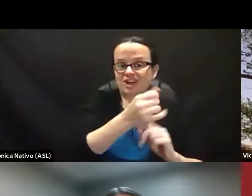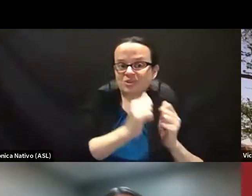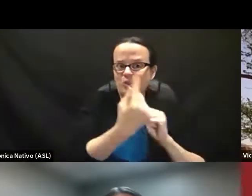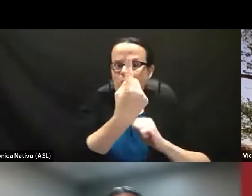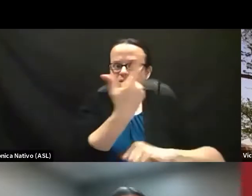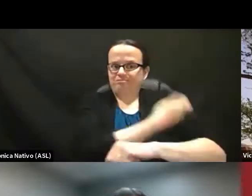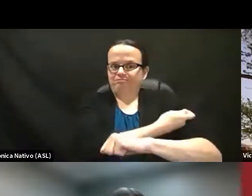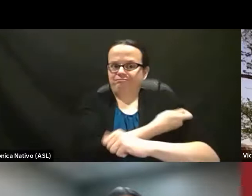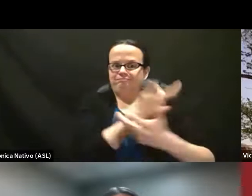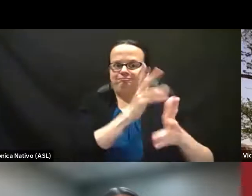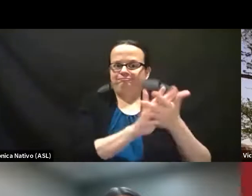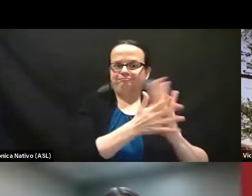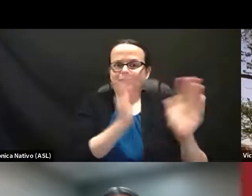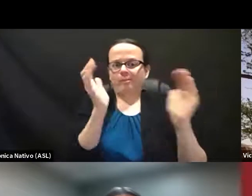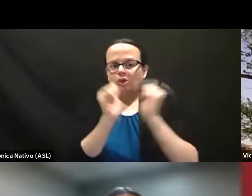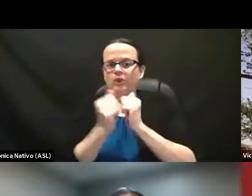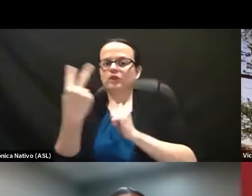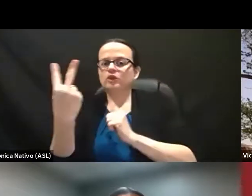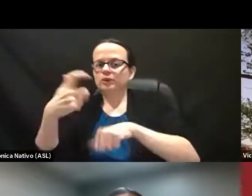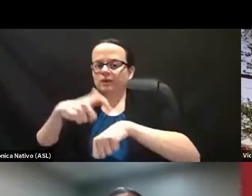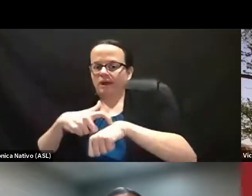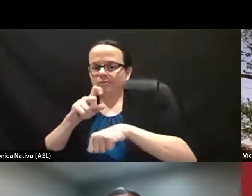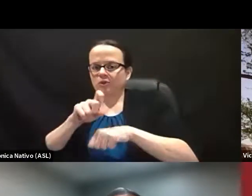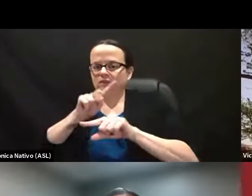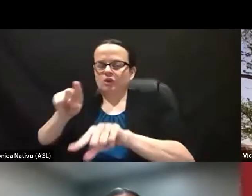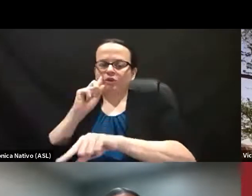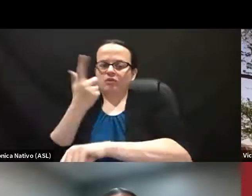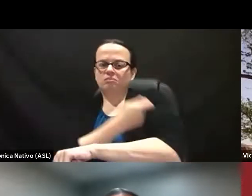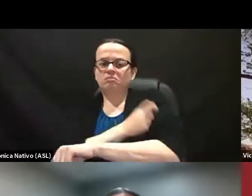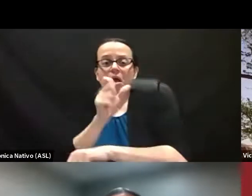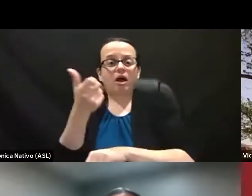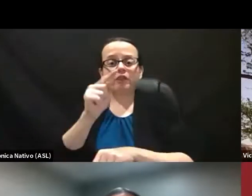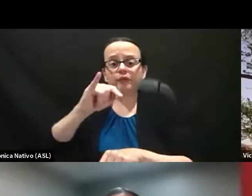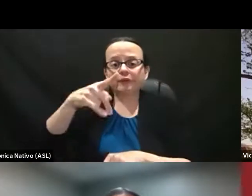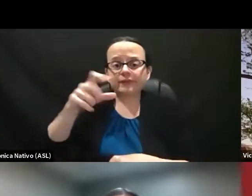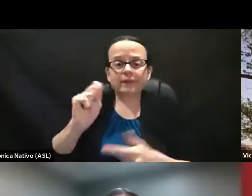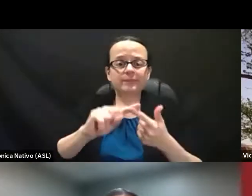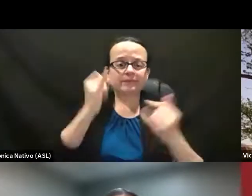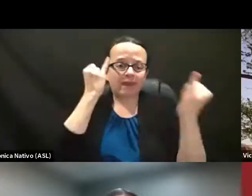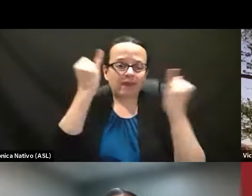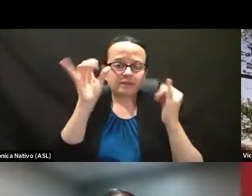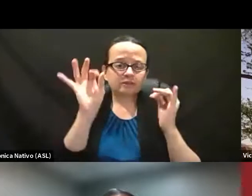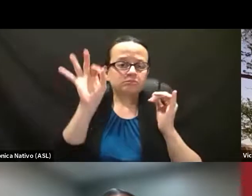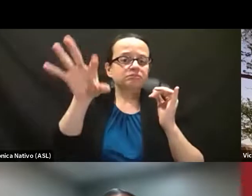Amber Carey Navarrete (Easterseals): Vaccination versus the two doses might work for people are there other tips or ideas or anything you have when you kind of think about.